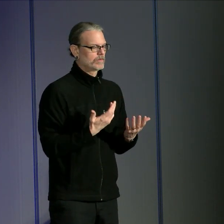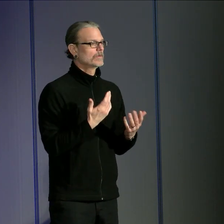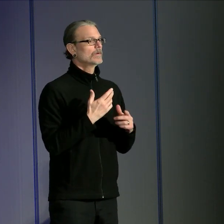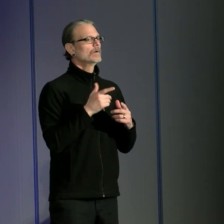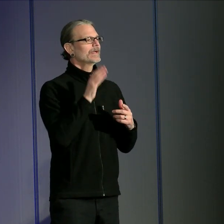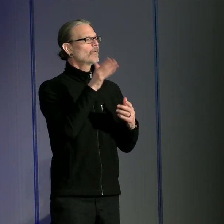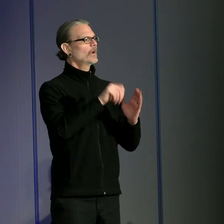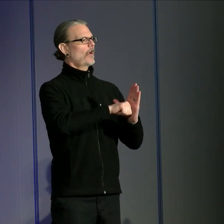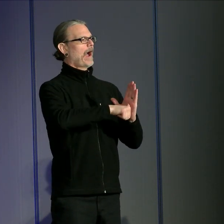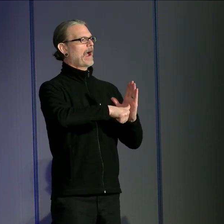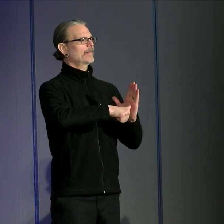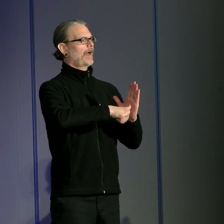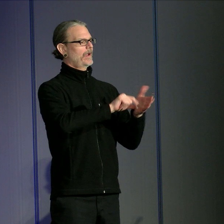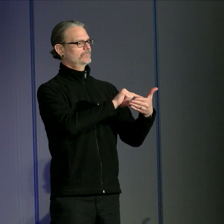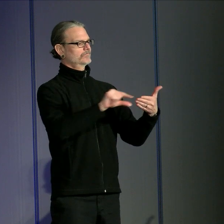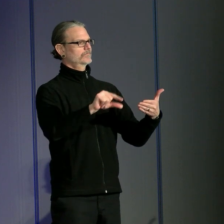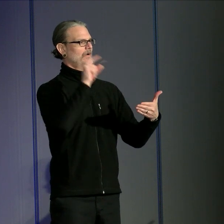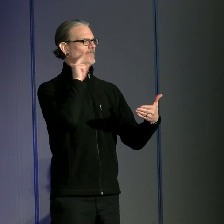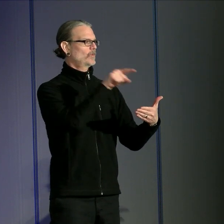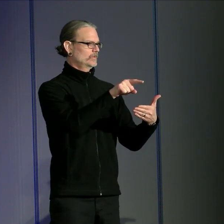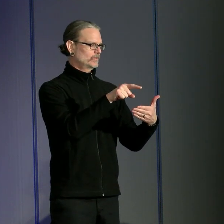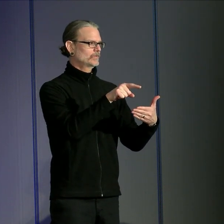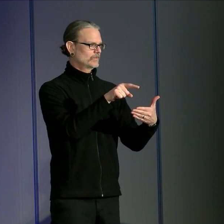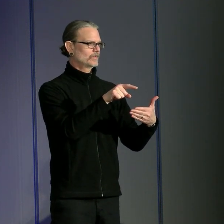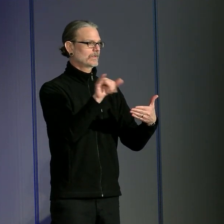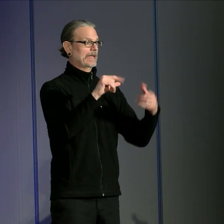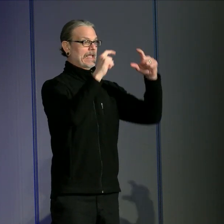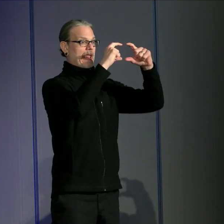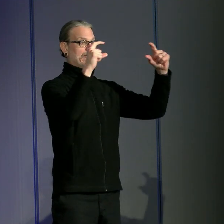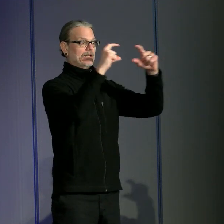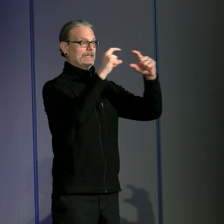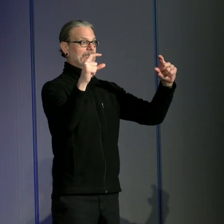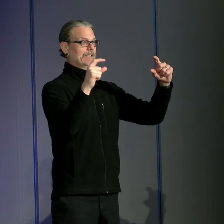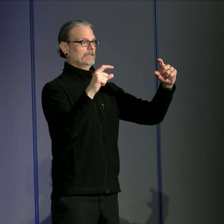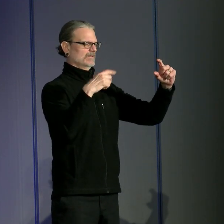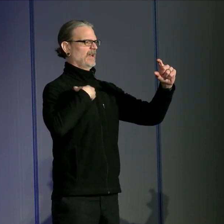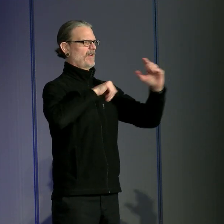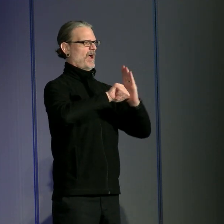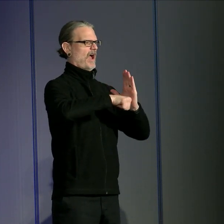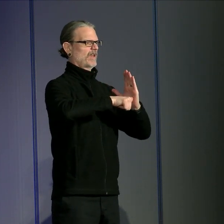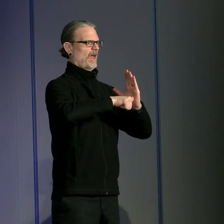It makes it very clear that I'm highlighting the headings on a page here what those issues